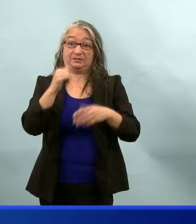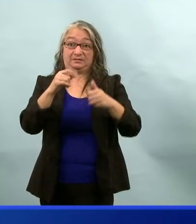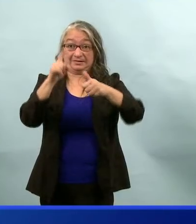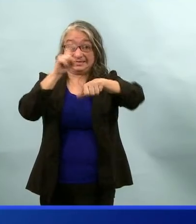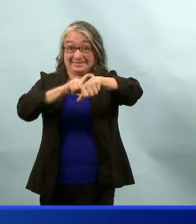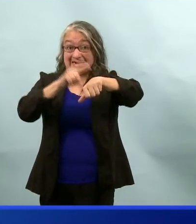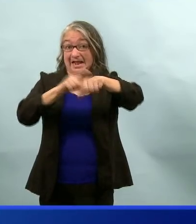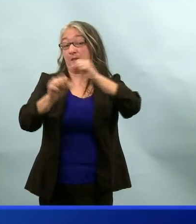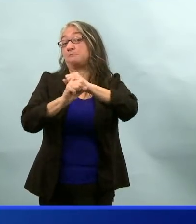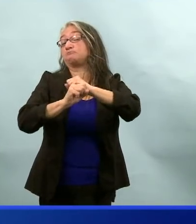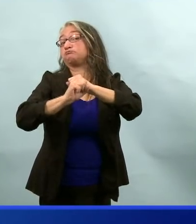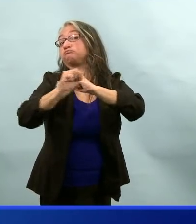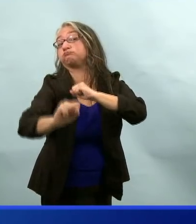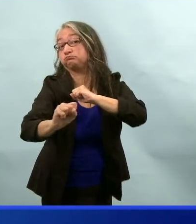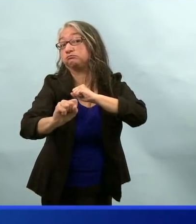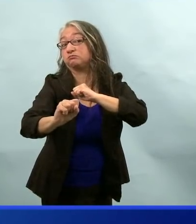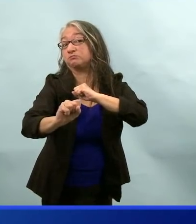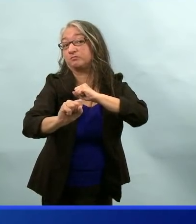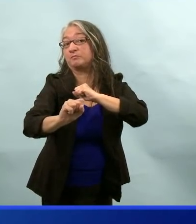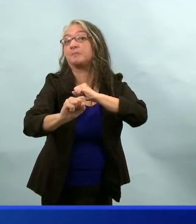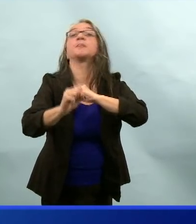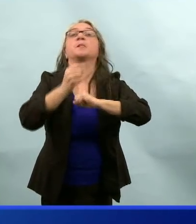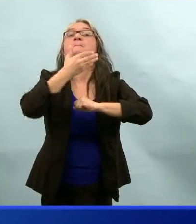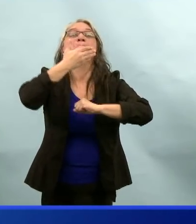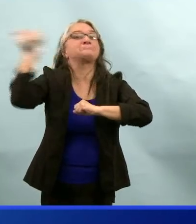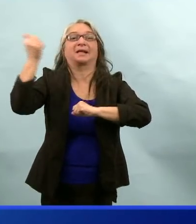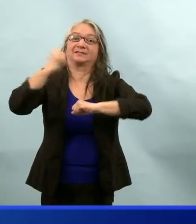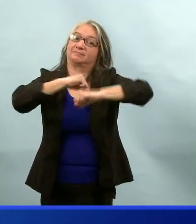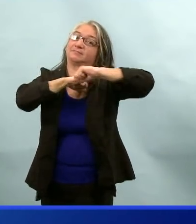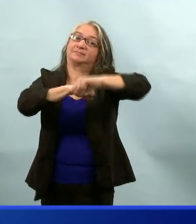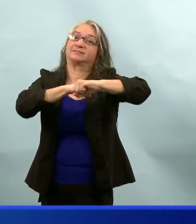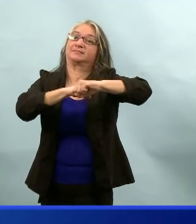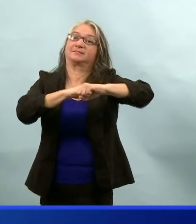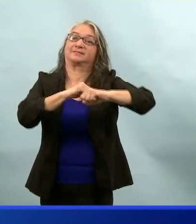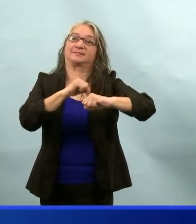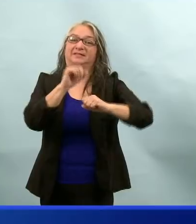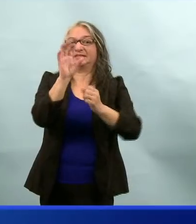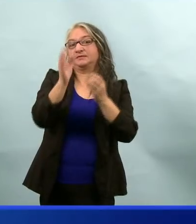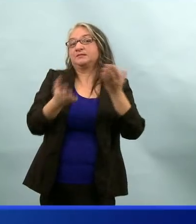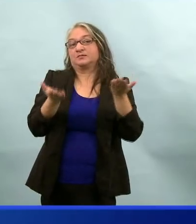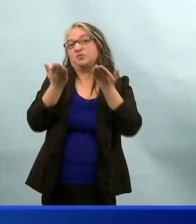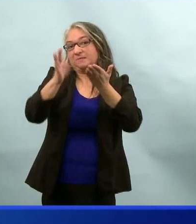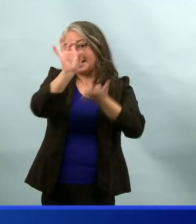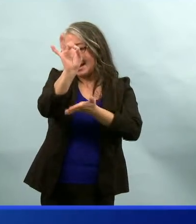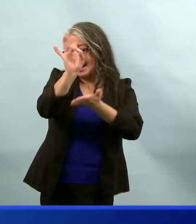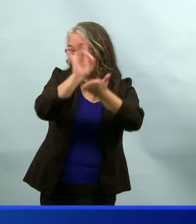dose one and dose two provide the best immune response so if someone has gone below the minimum